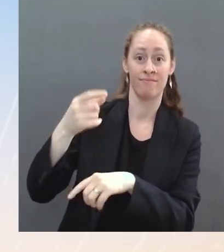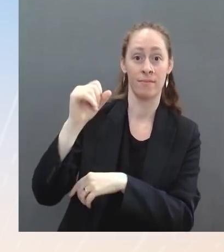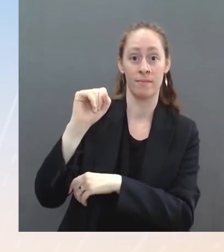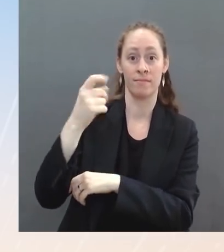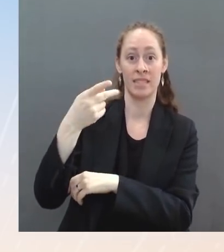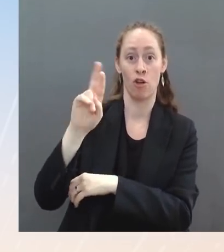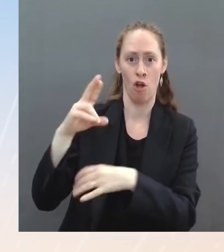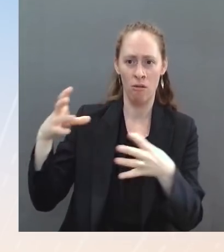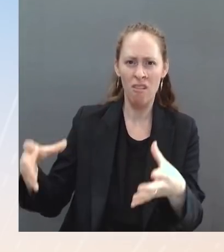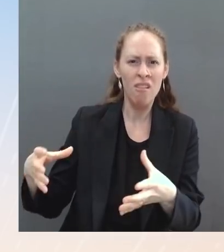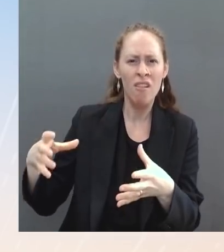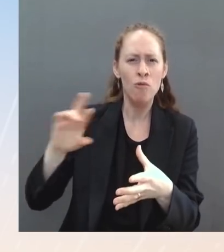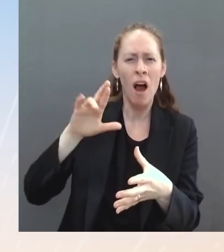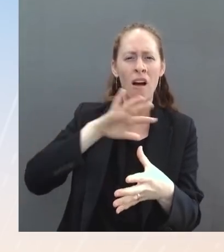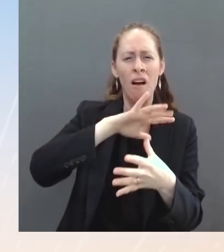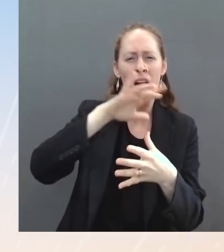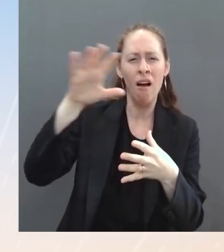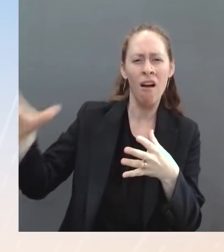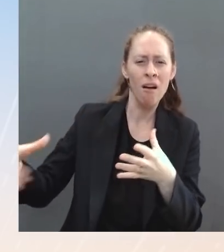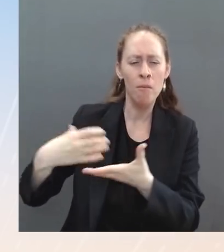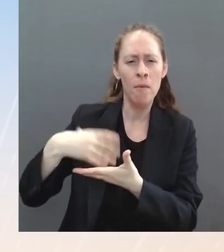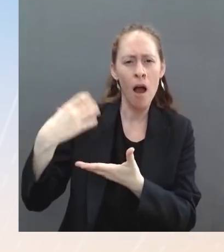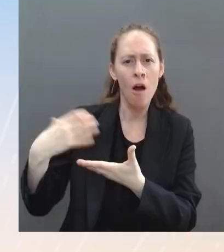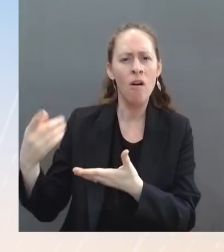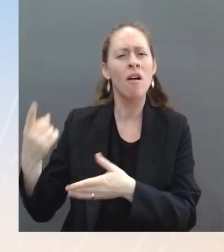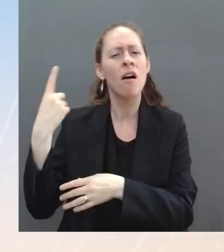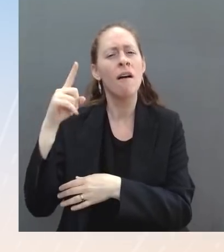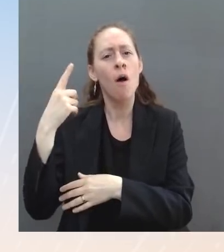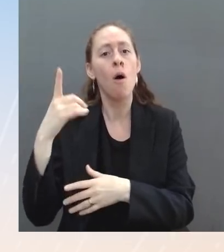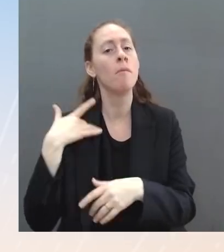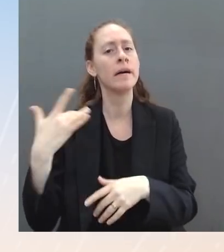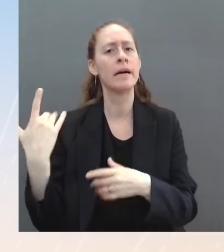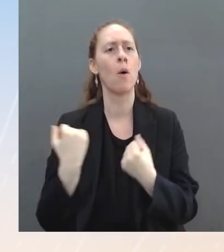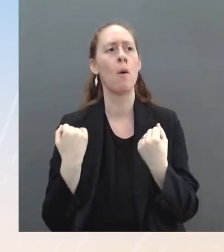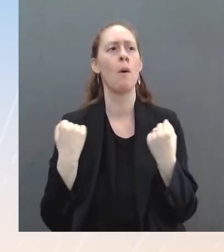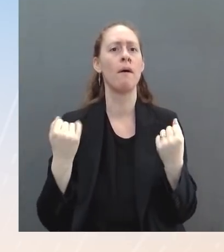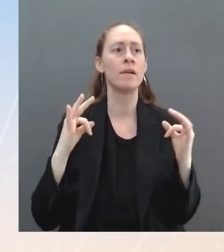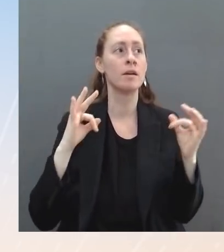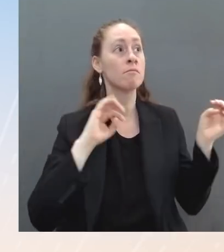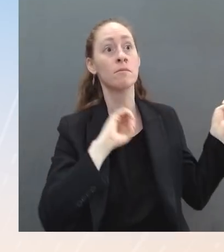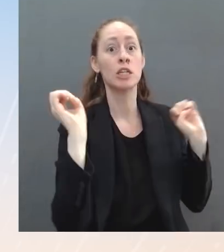There's currently 568 million barrels in the reserve, which is actually in four locations